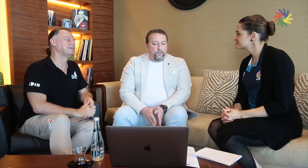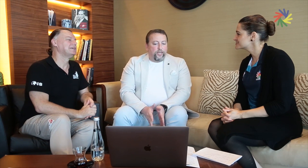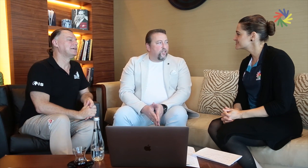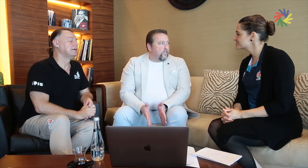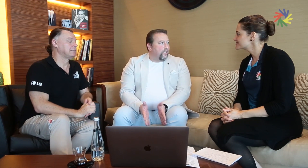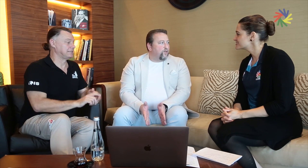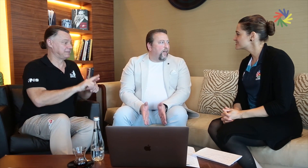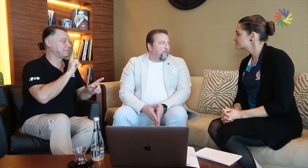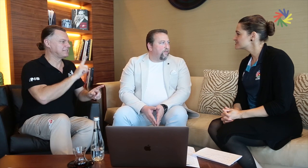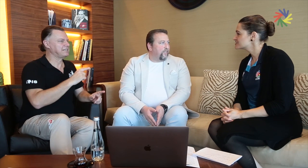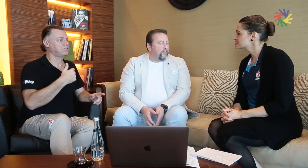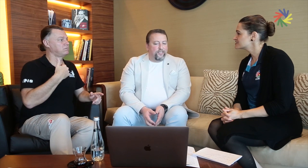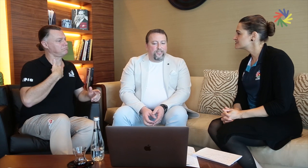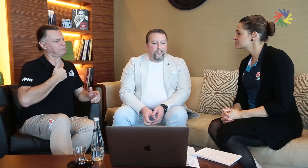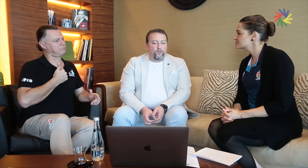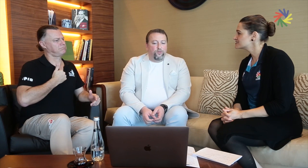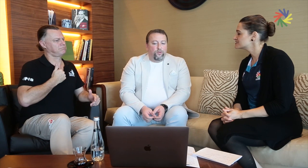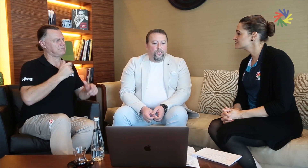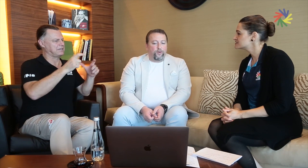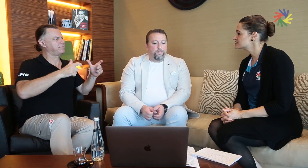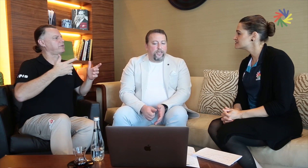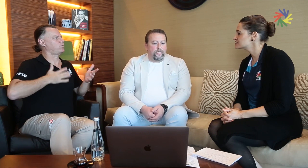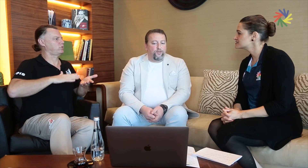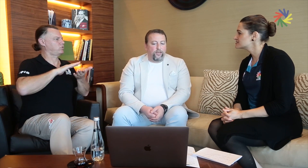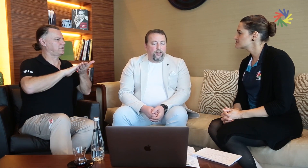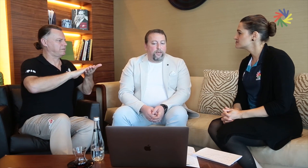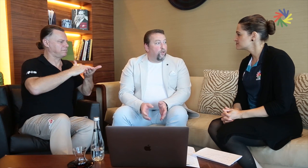to provide the Organising Committee and ICSD with